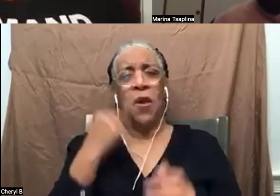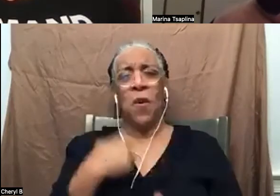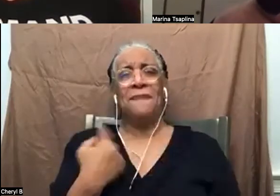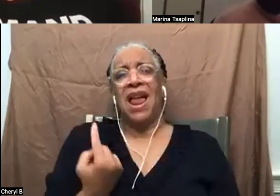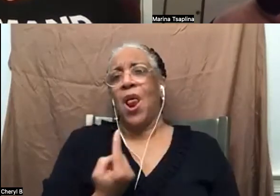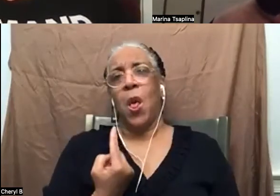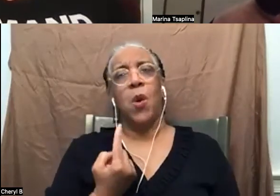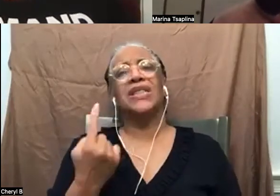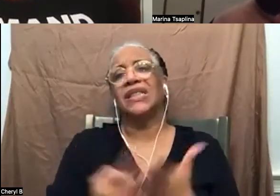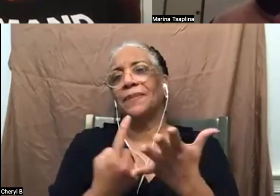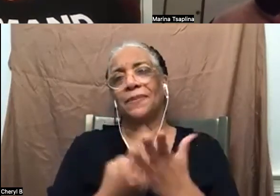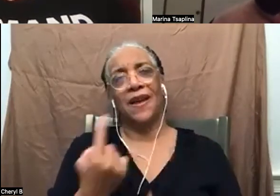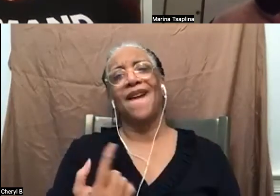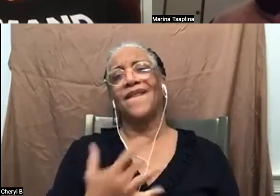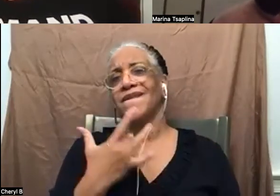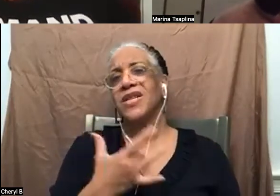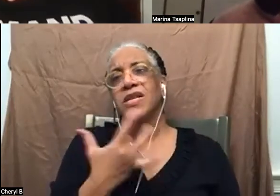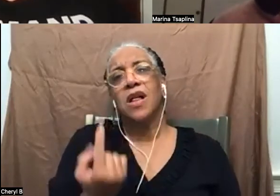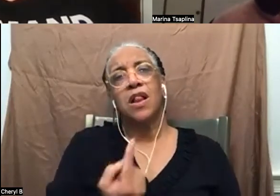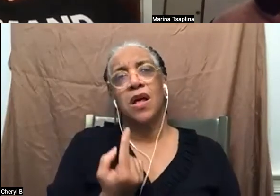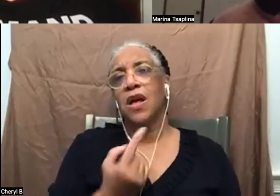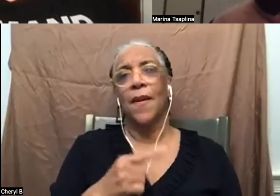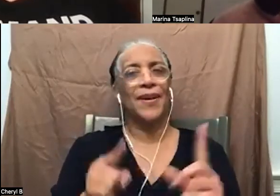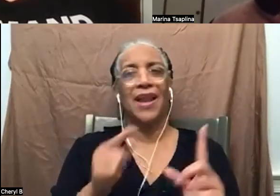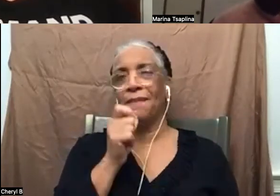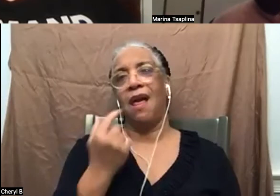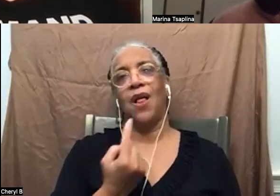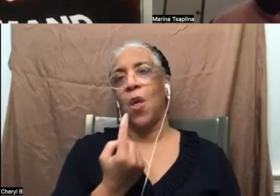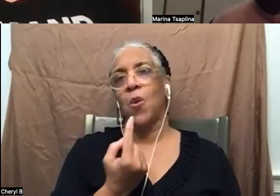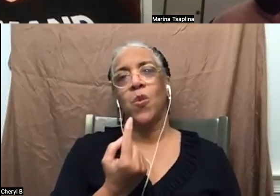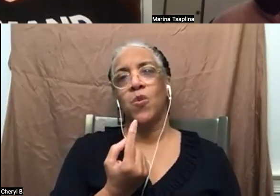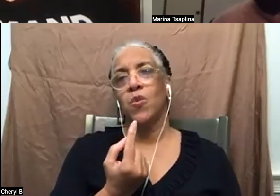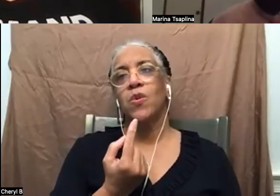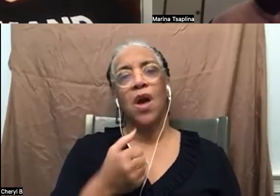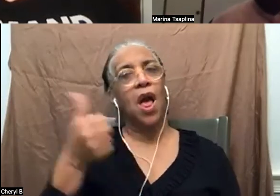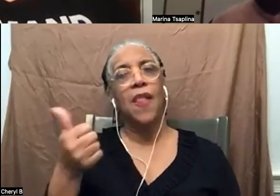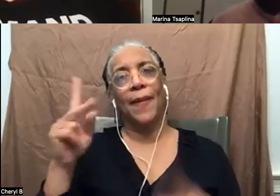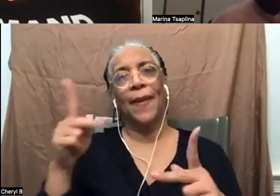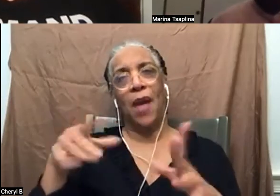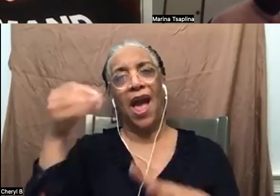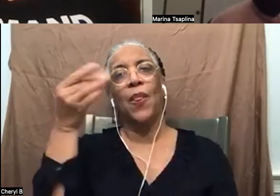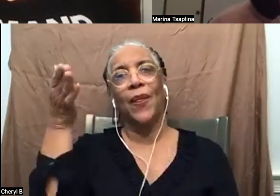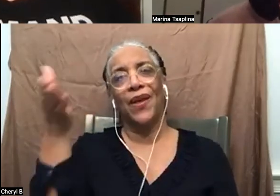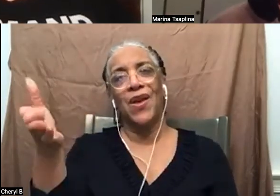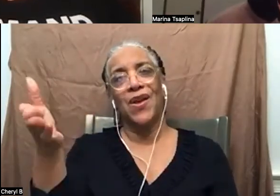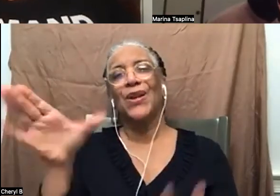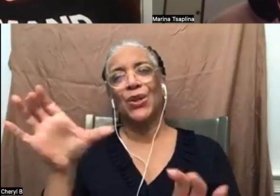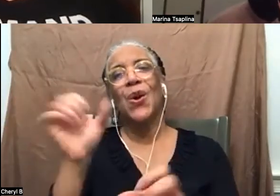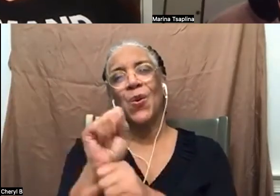very alone, but I am not alone in this. There are other people out there doing work that are amazing.